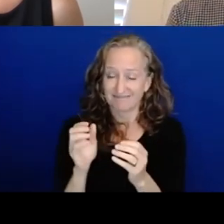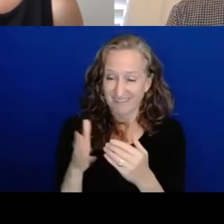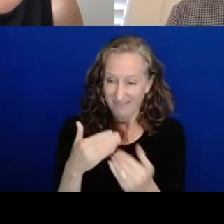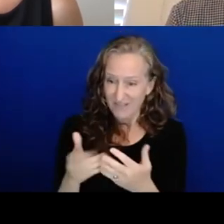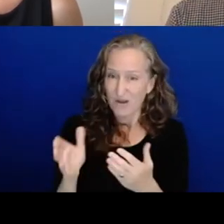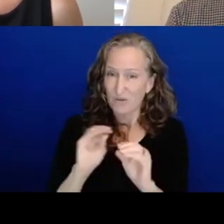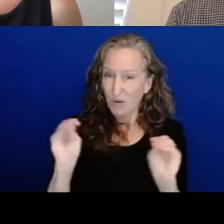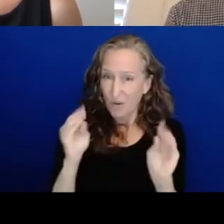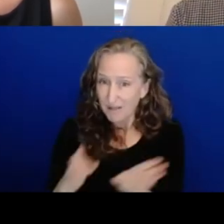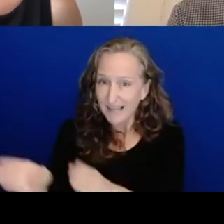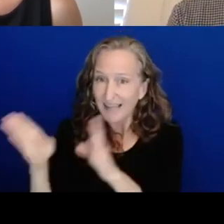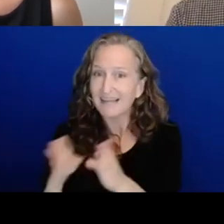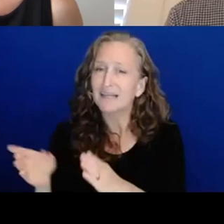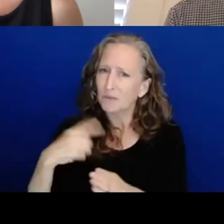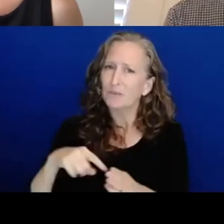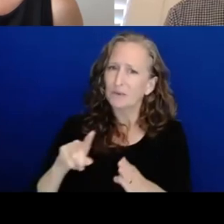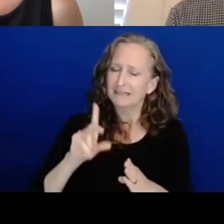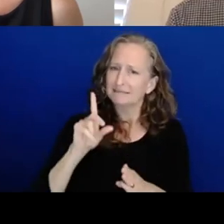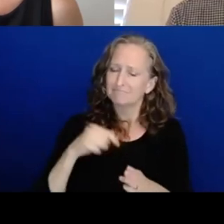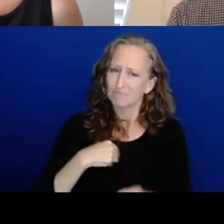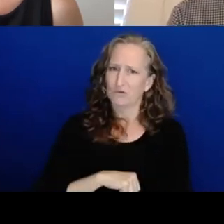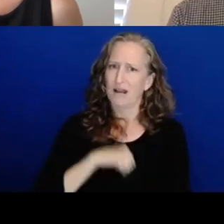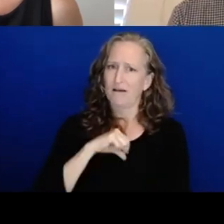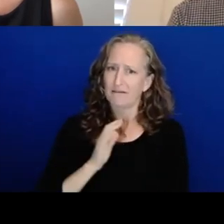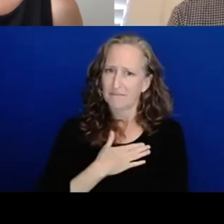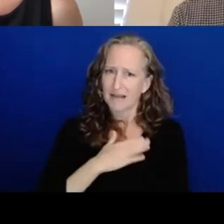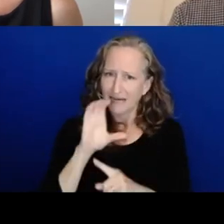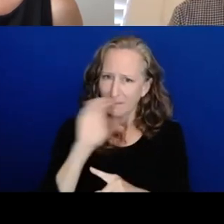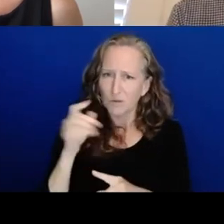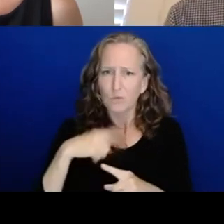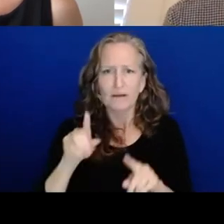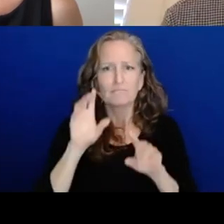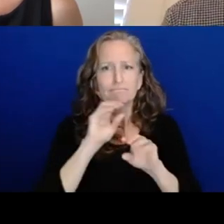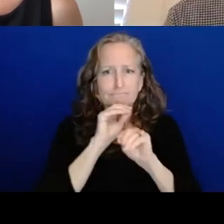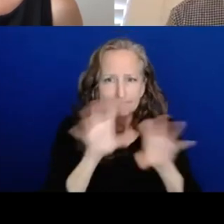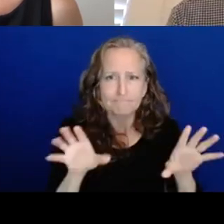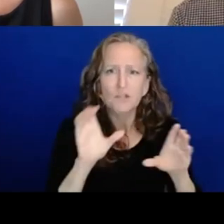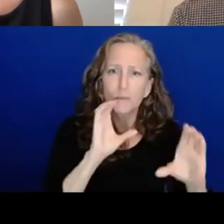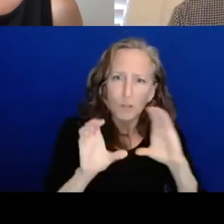who is putting together timely, timely communications. Overcommunicating quite a bit to the workforce